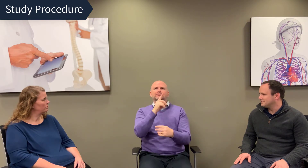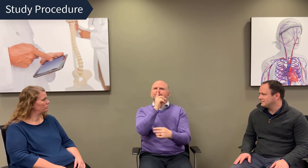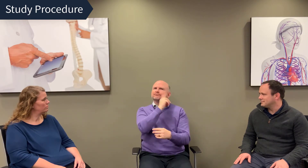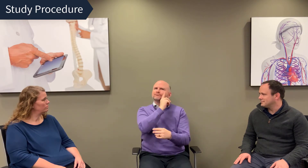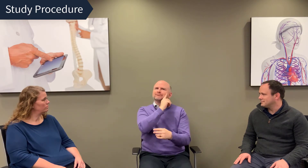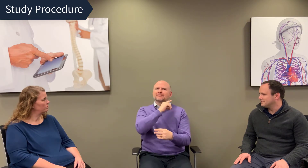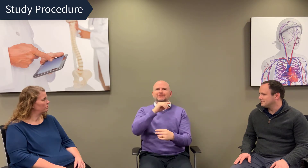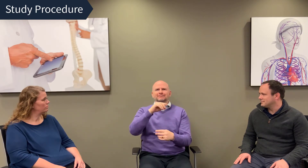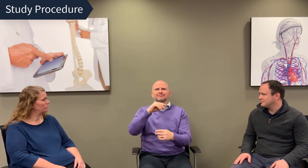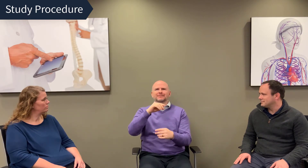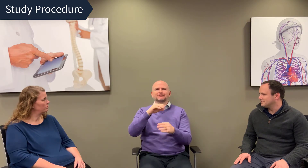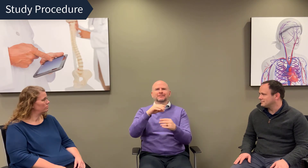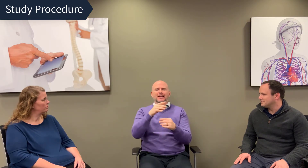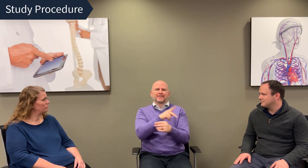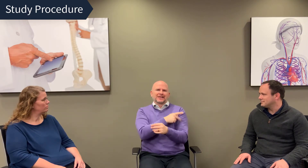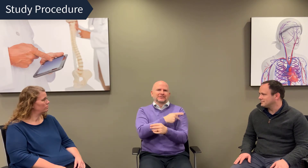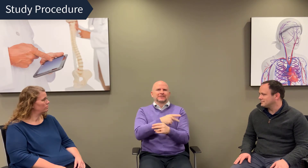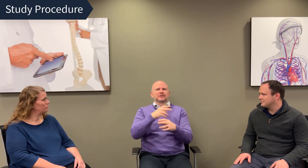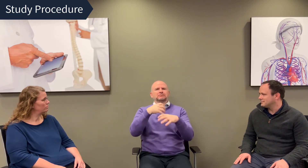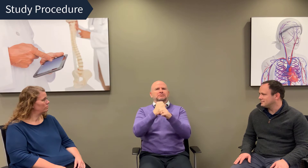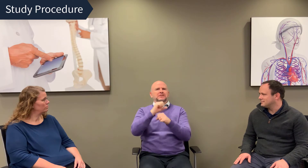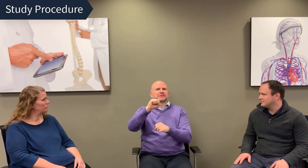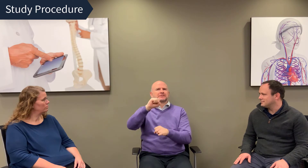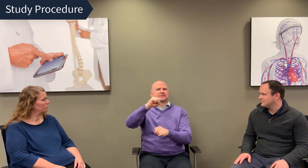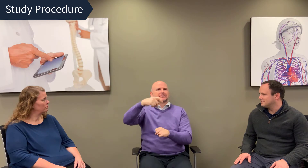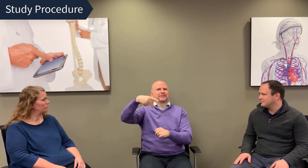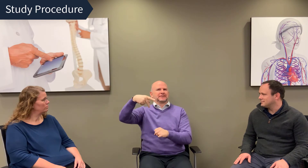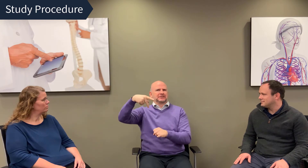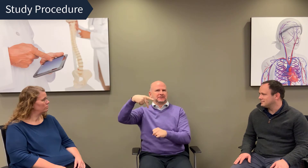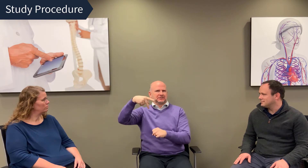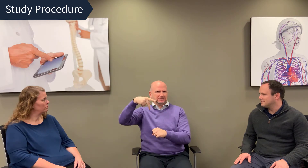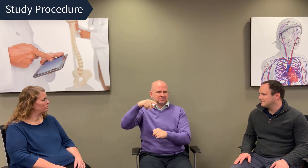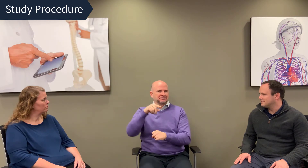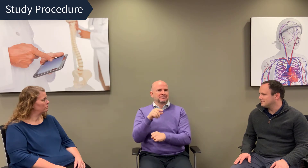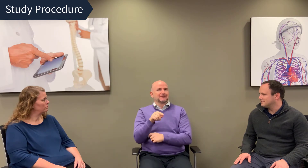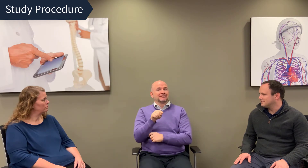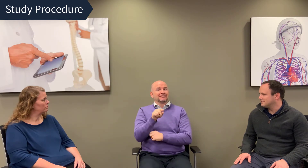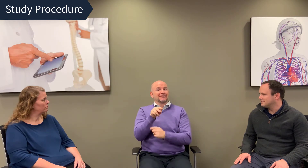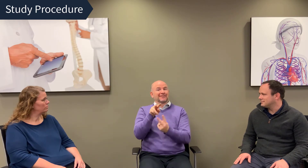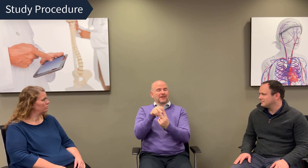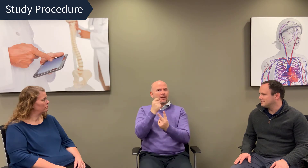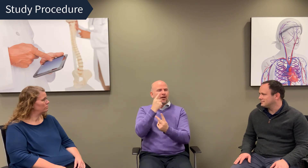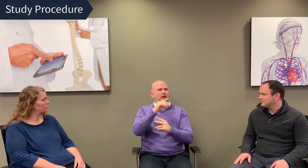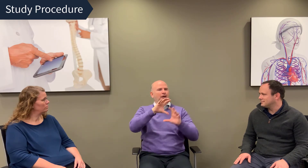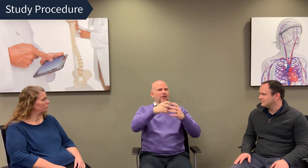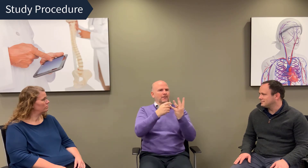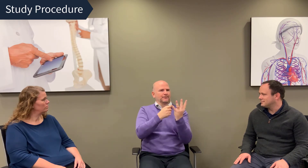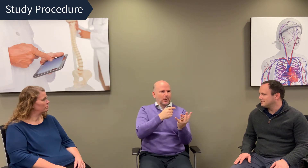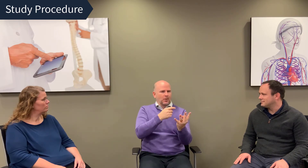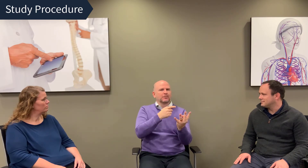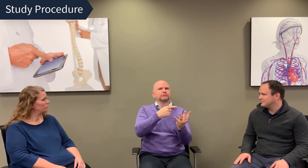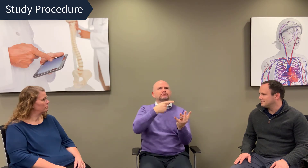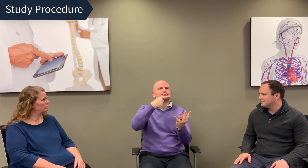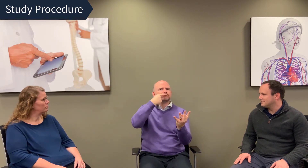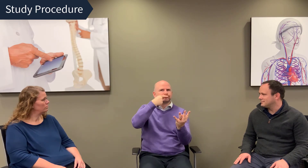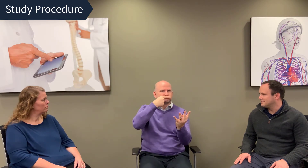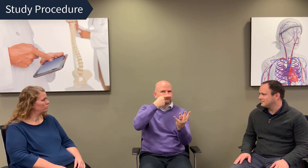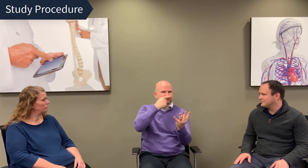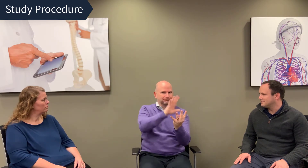They are called simulated patients. Four of those simulated patients were